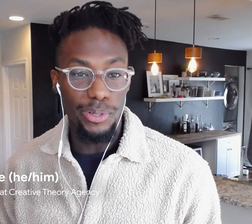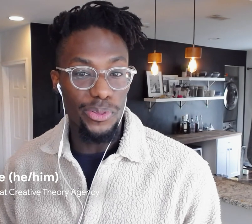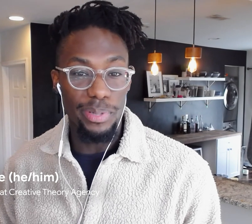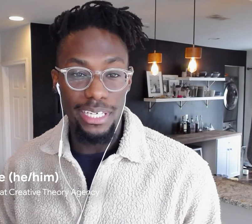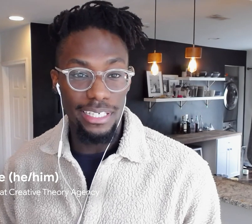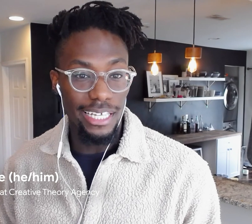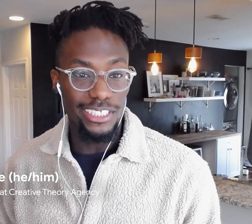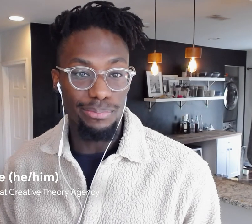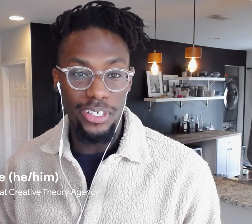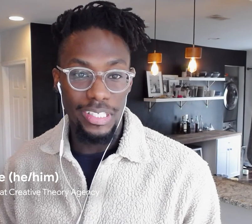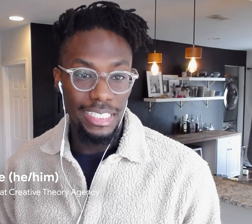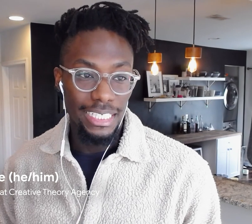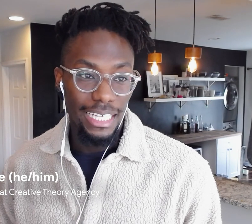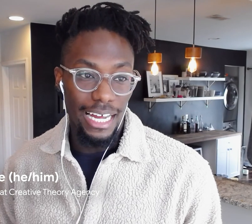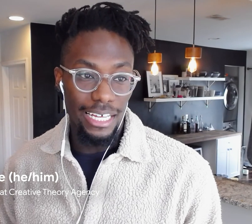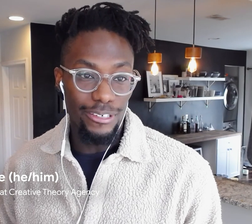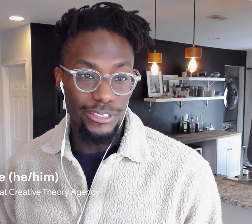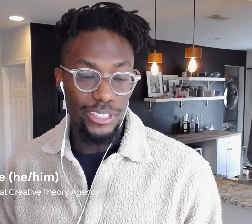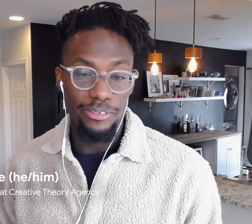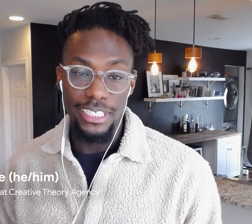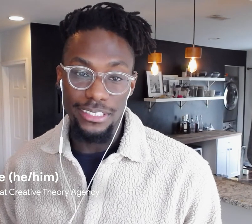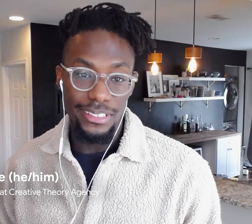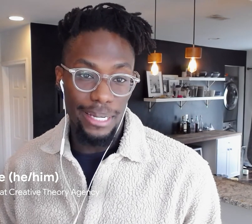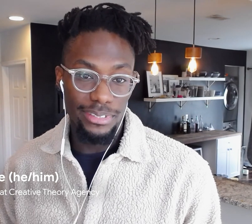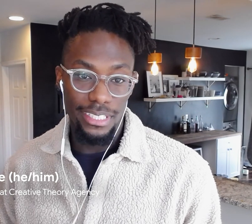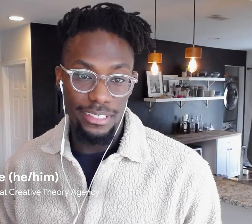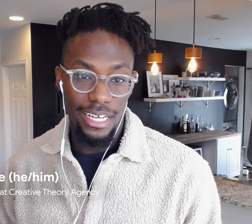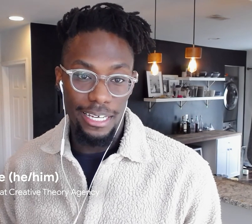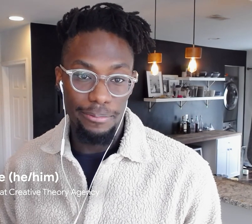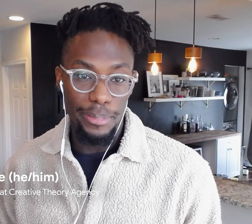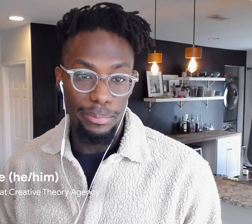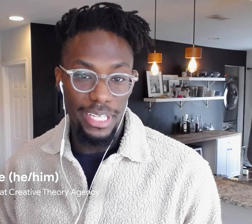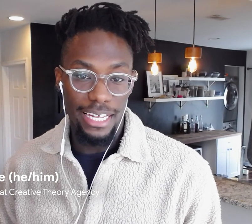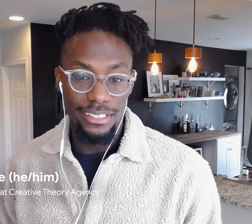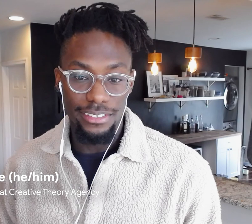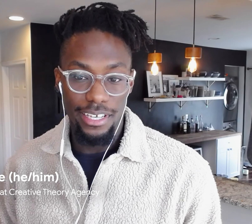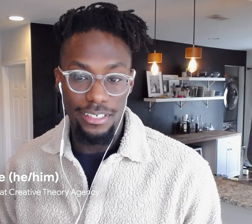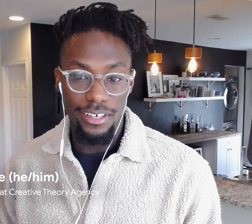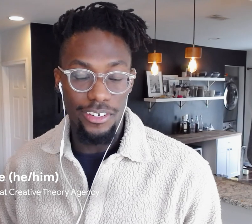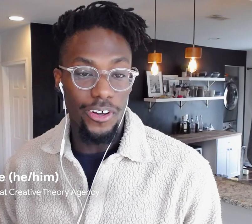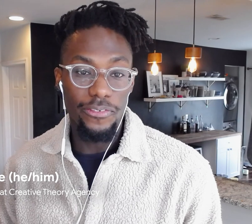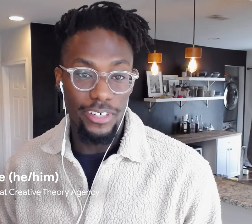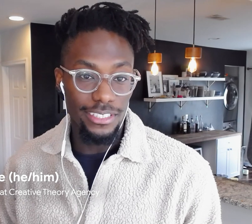both big and small, there was courageous steps that people had to take on all fronts,